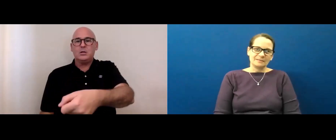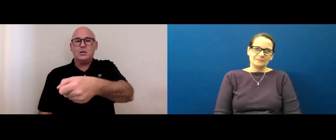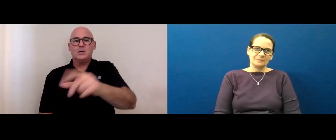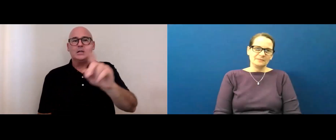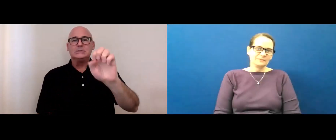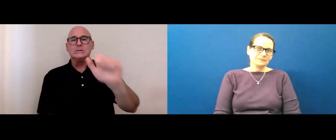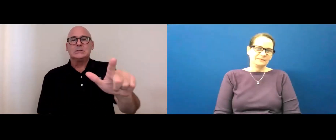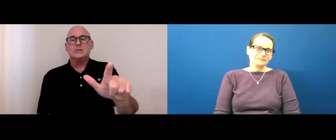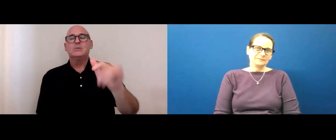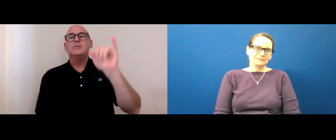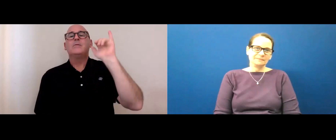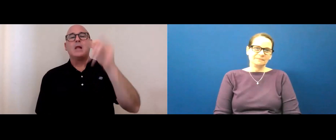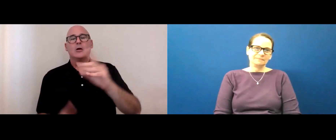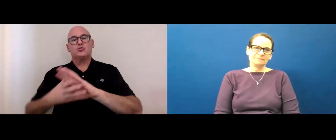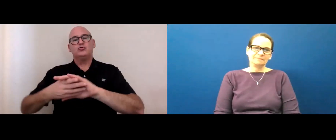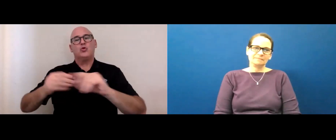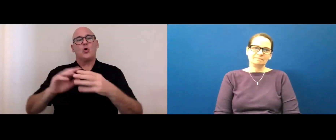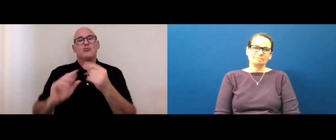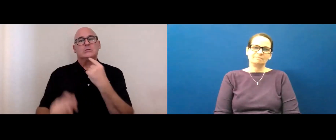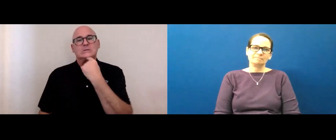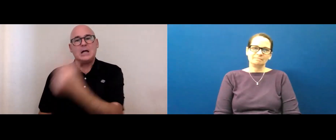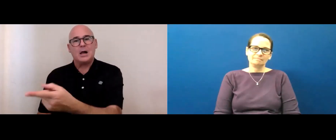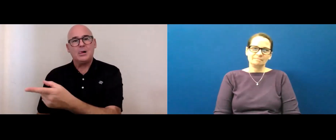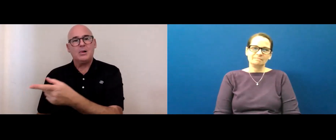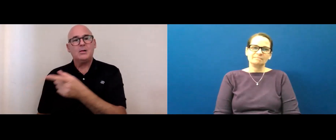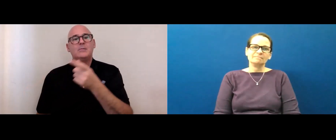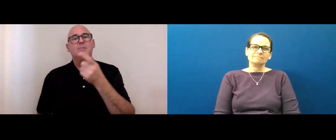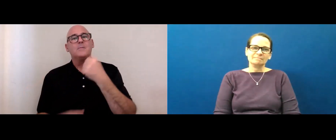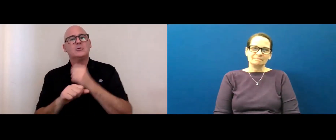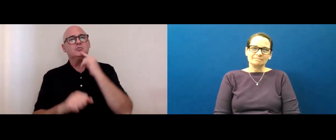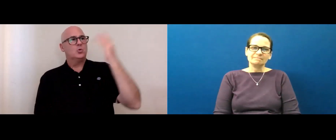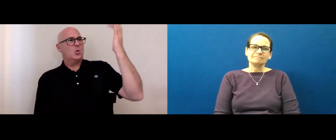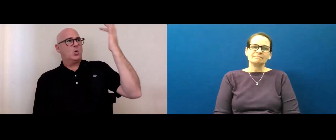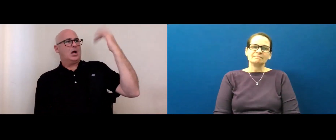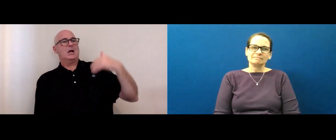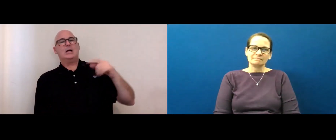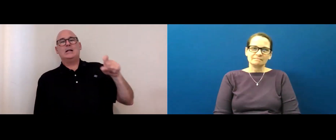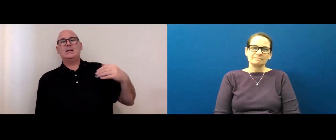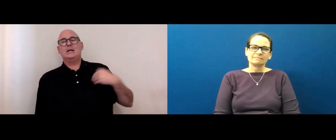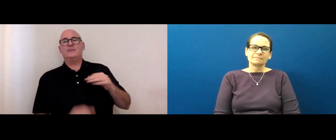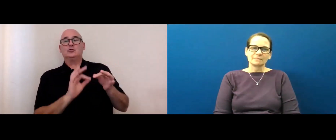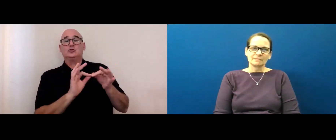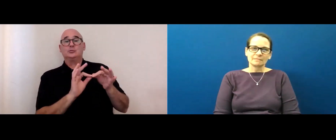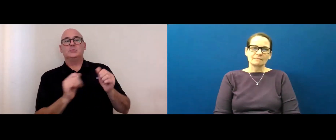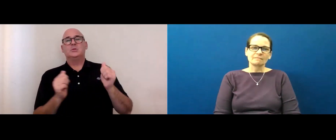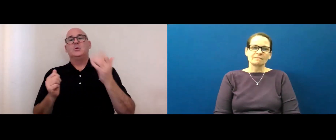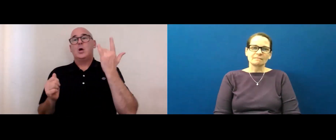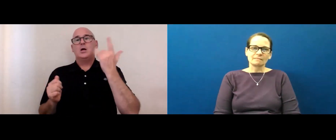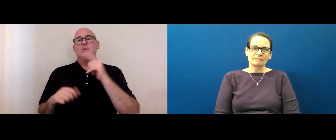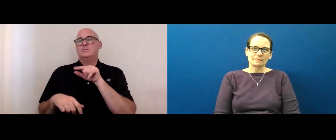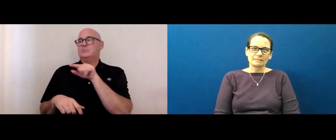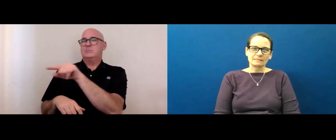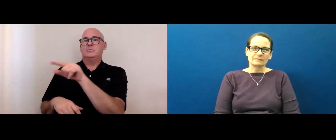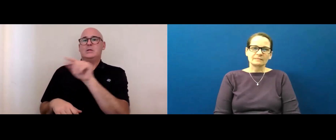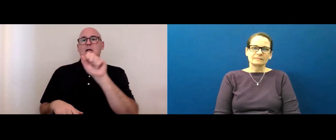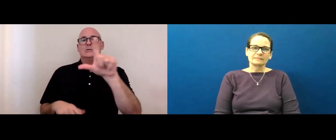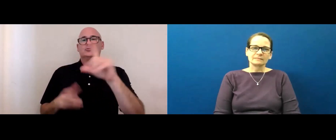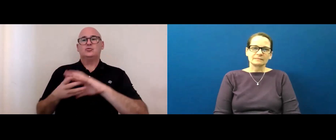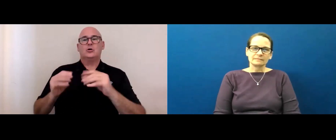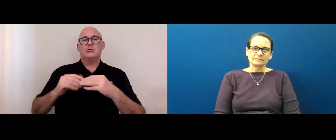and so I had sealed the deal by shaking hands and so that's why I need to have an interpreter